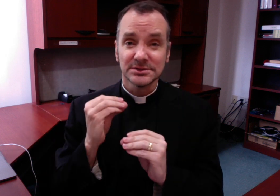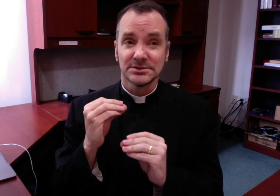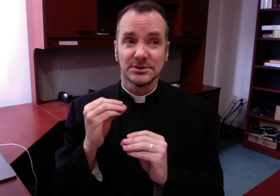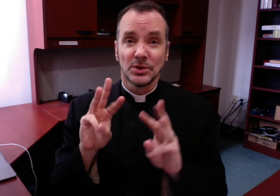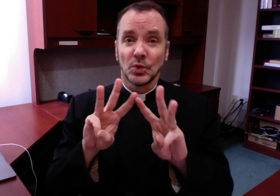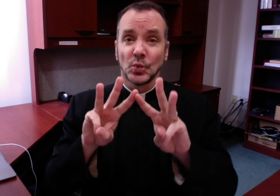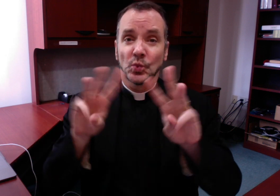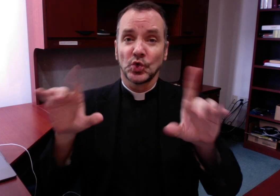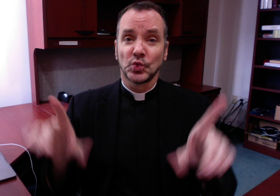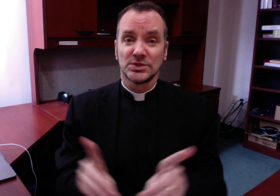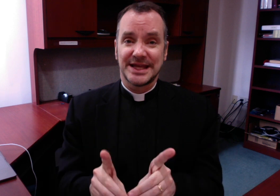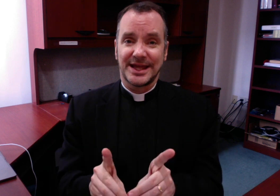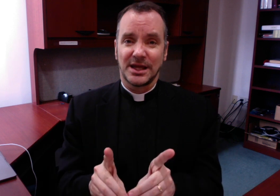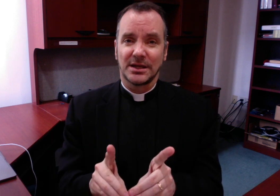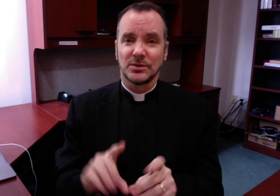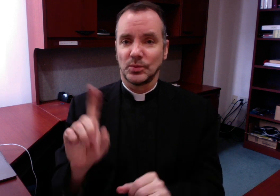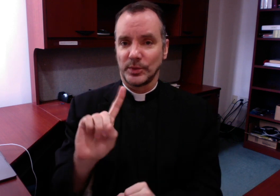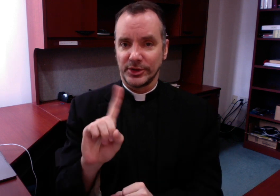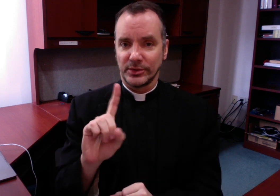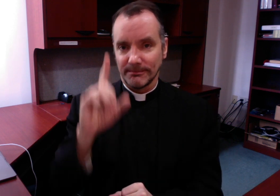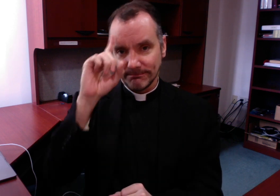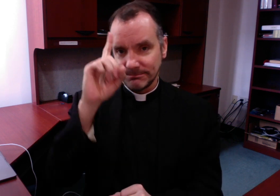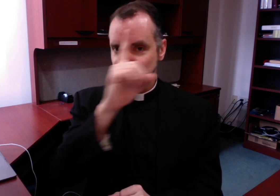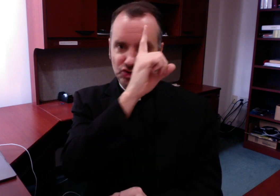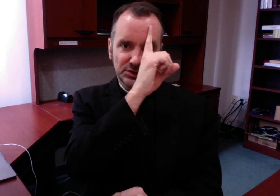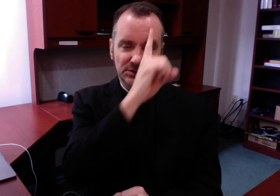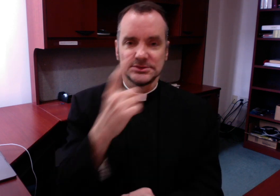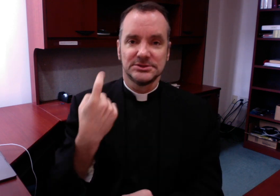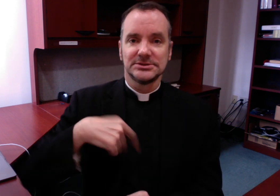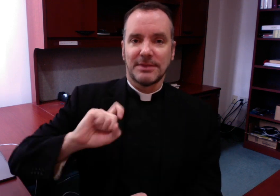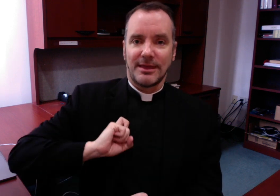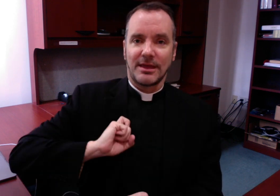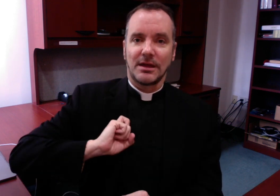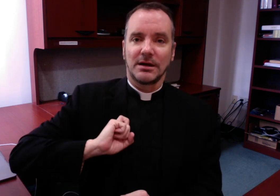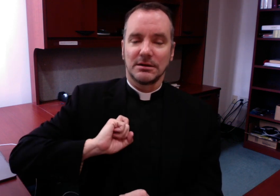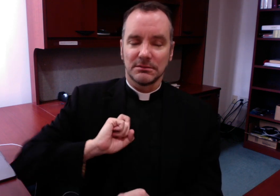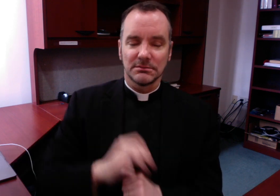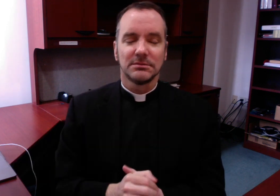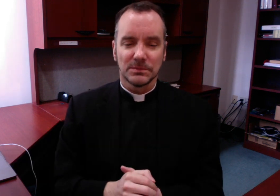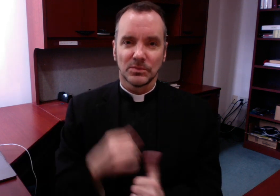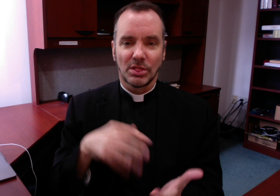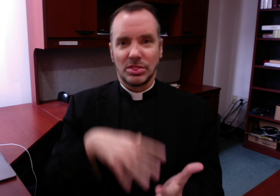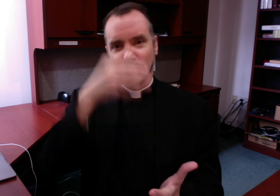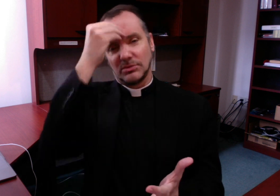now? Because when we were going to World Youth Day in Madrid, Spain, during that trip